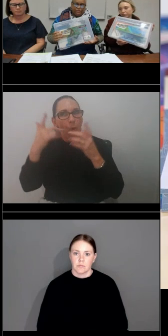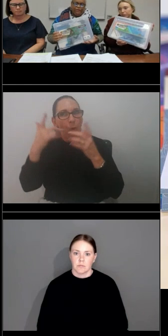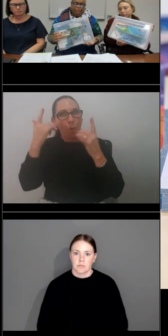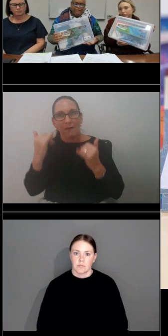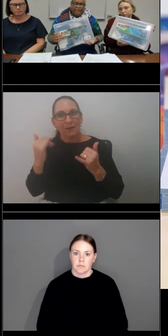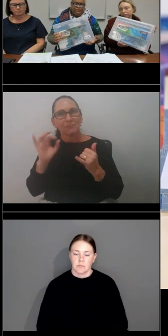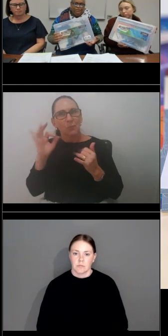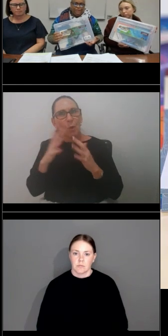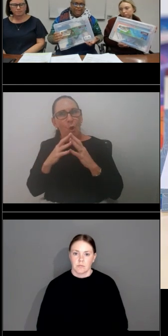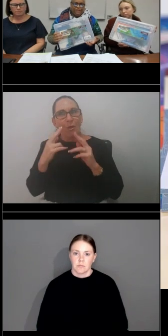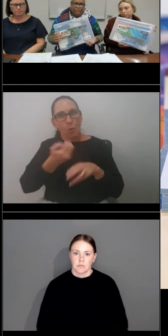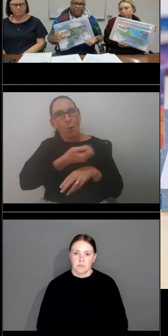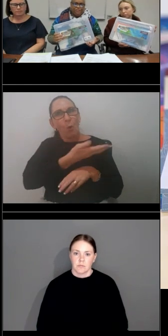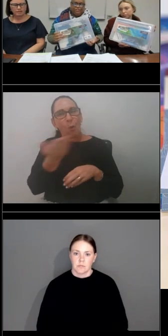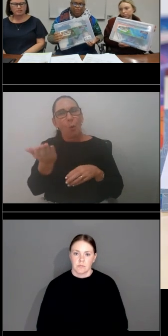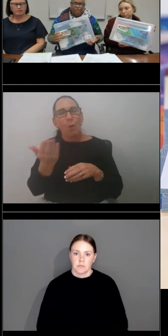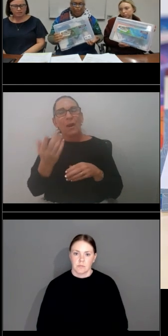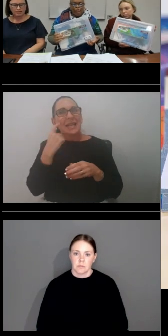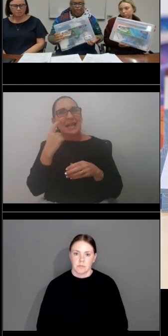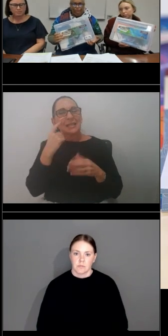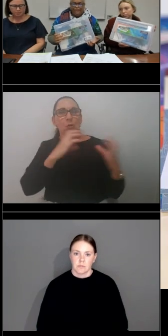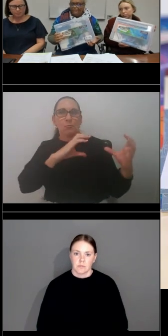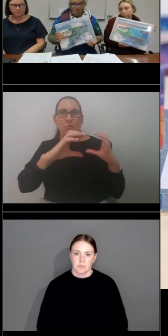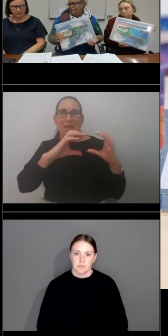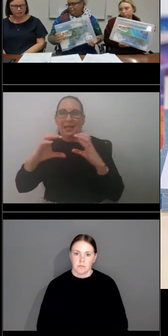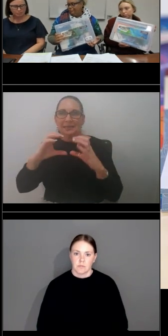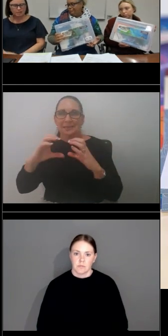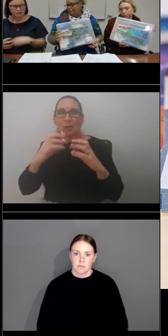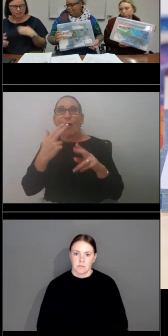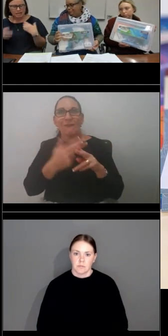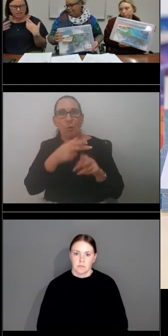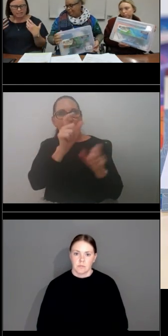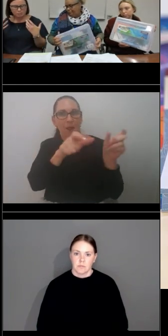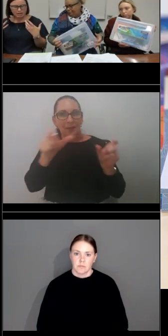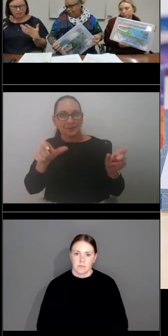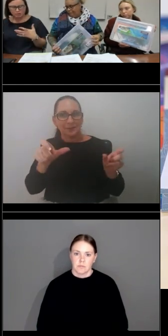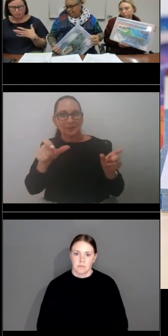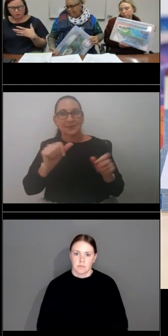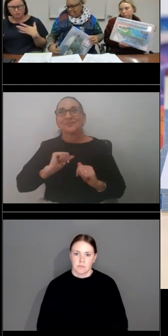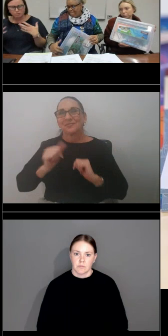a way of breaking down a communication to work for that legal issue so it's a way to help you